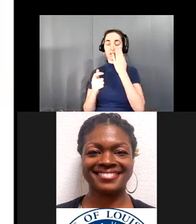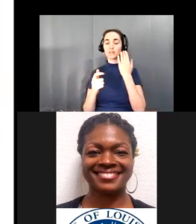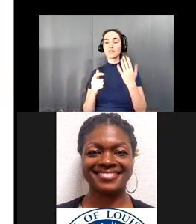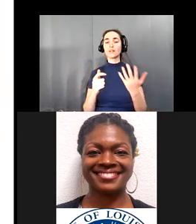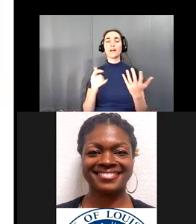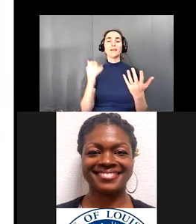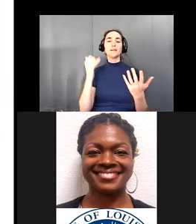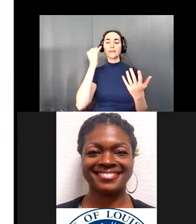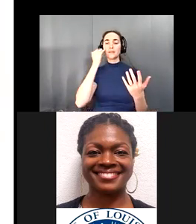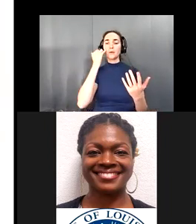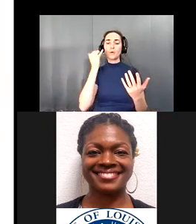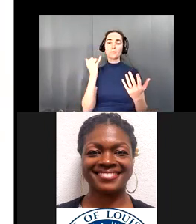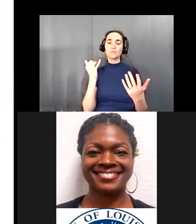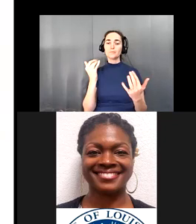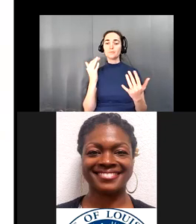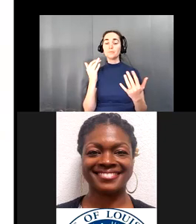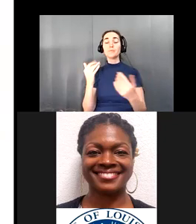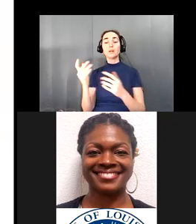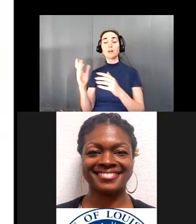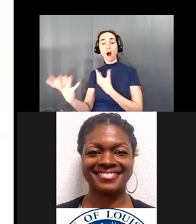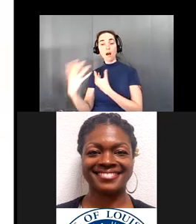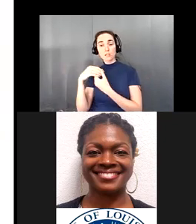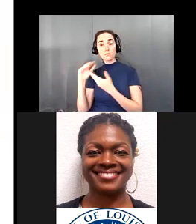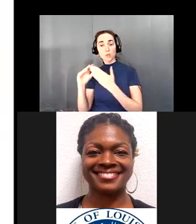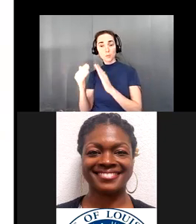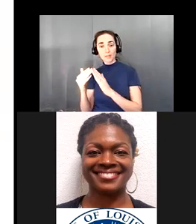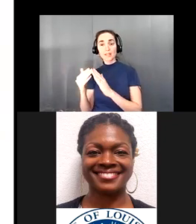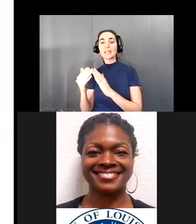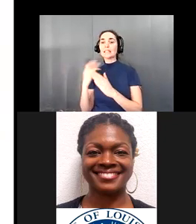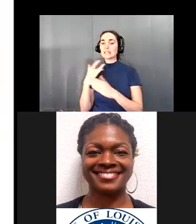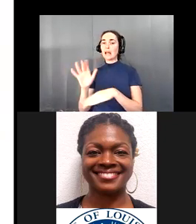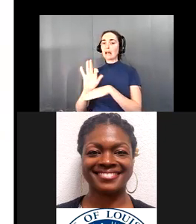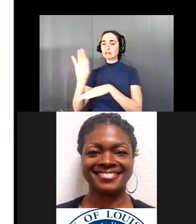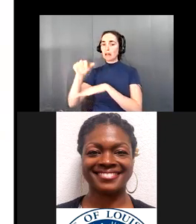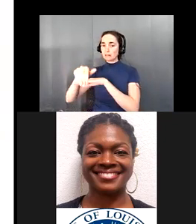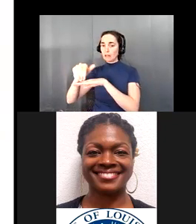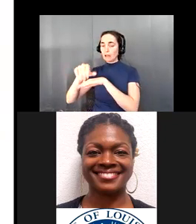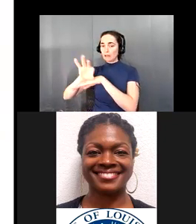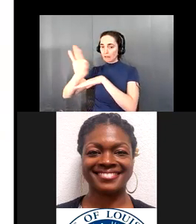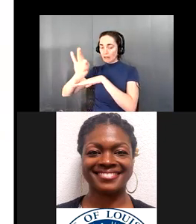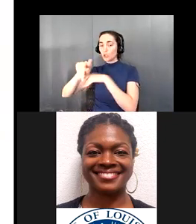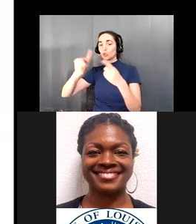if it's happening and statistics for the autism community from 9pm to 9am a lot of the times